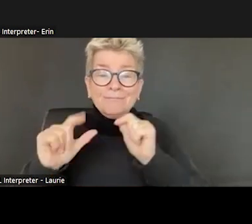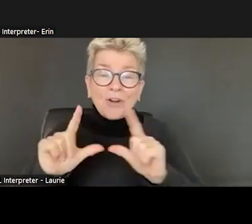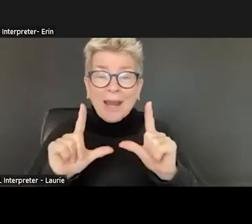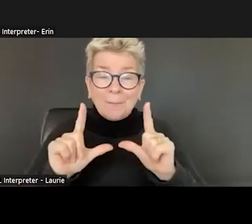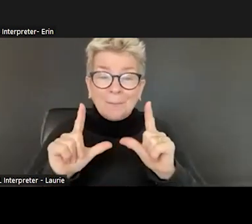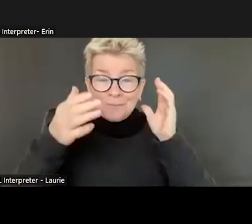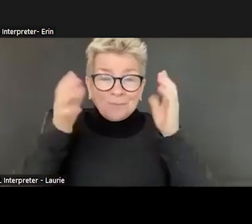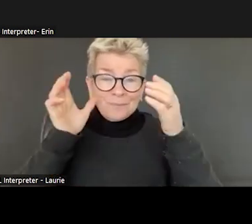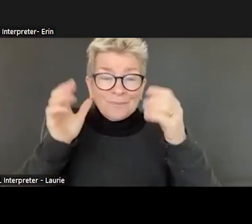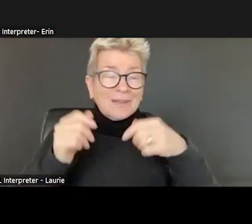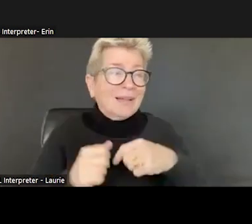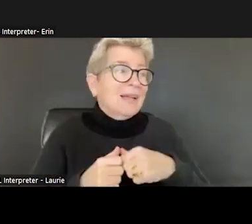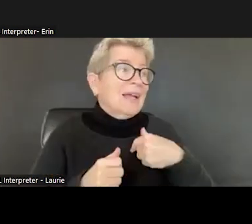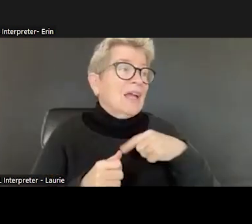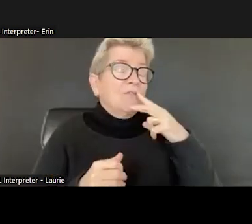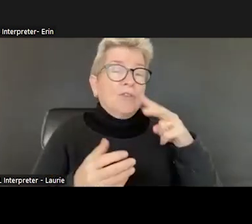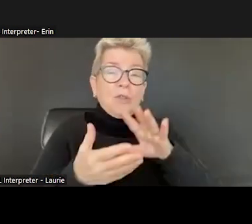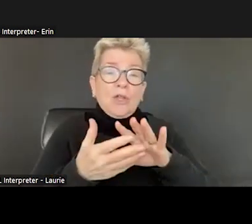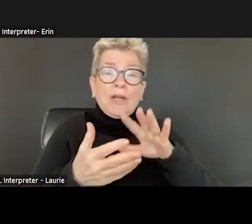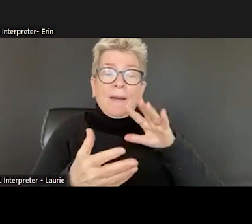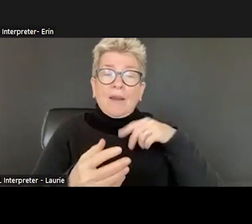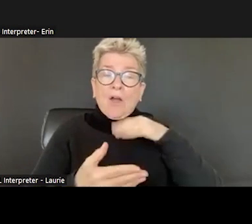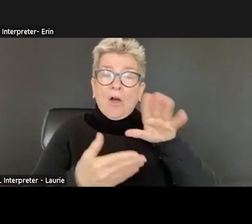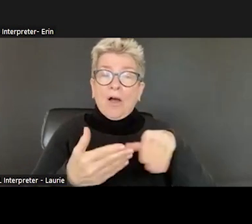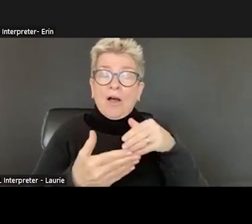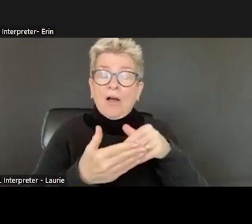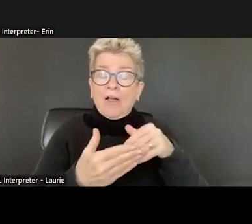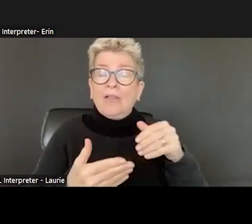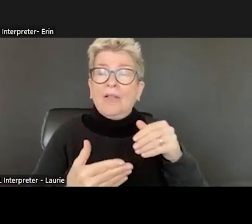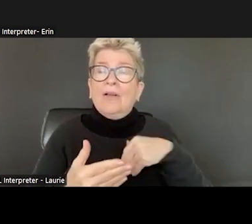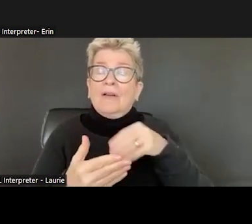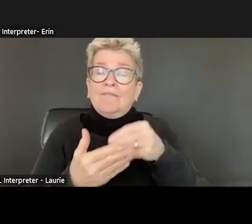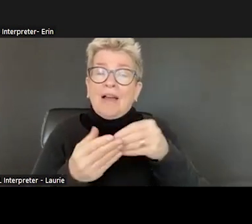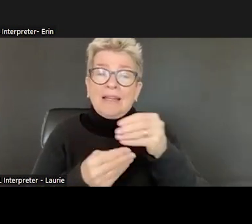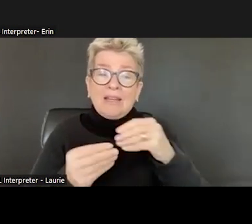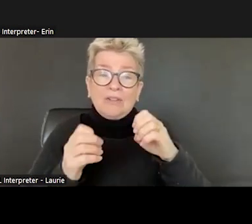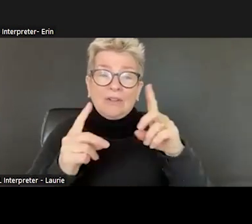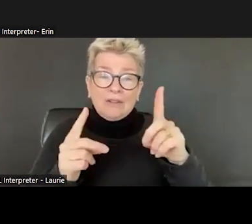financial education interventions across the entire life course, they are largely